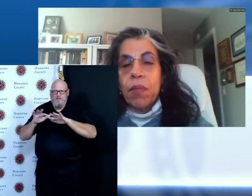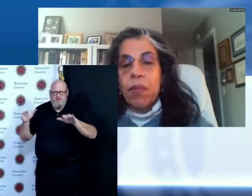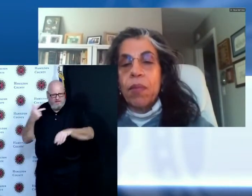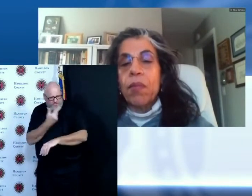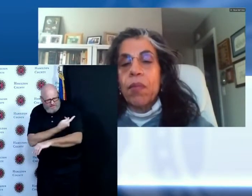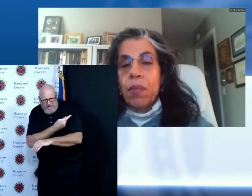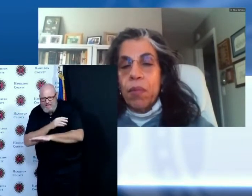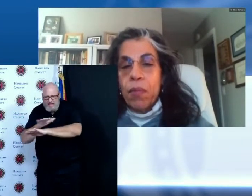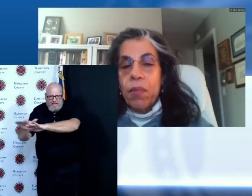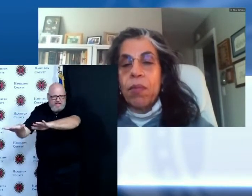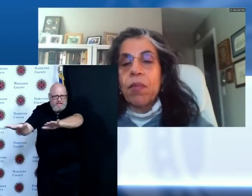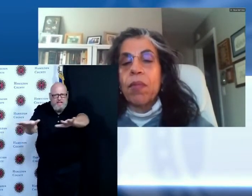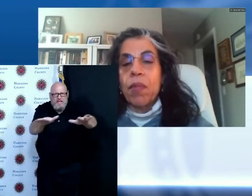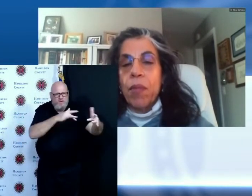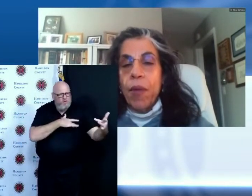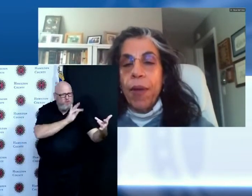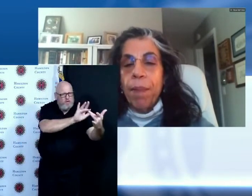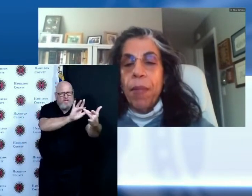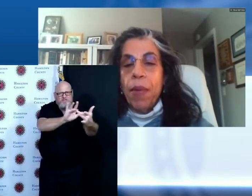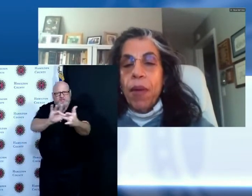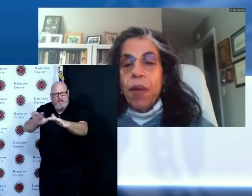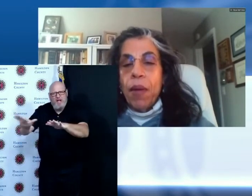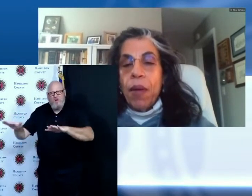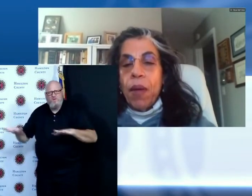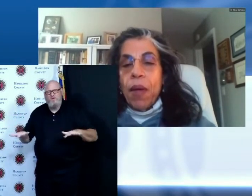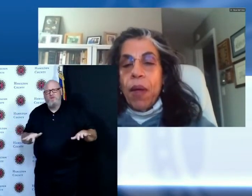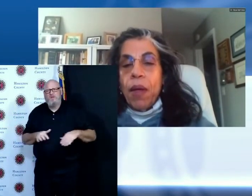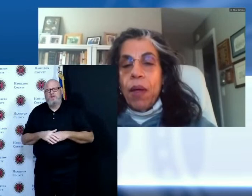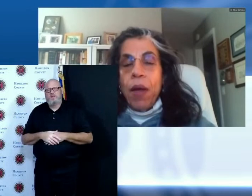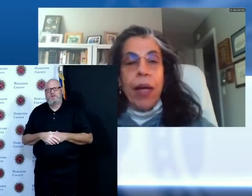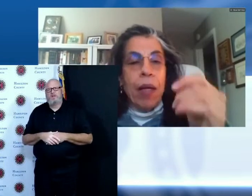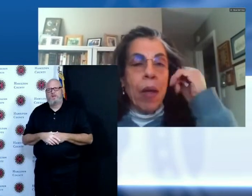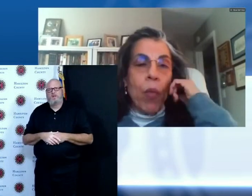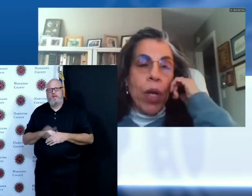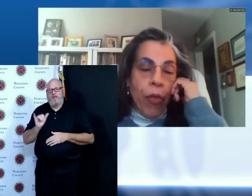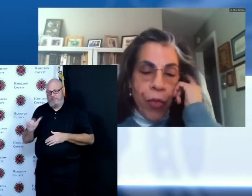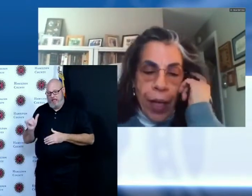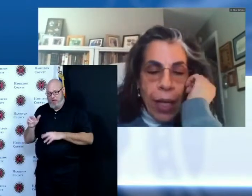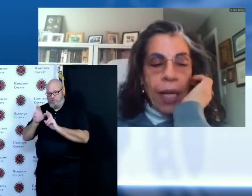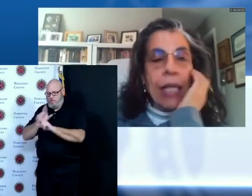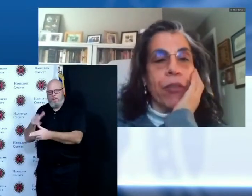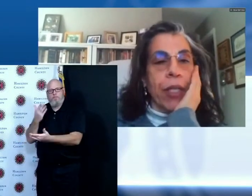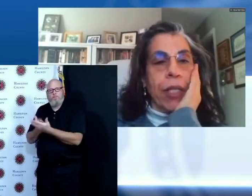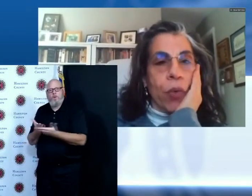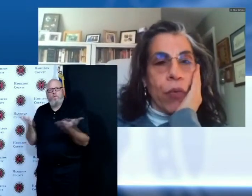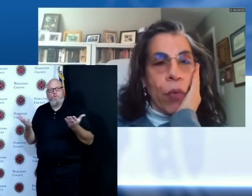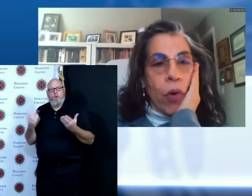yesterday in testimony from the Health Gap and so many others is that we also have an economic track